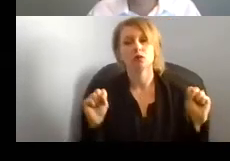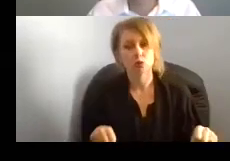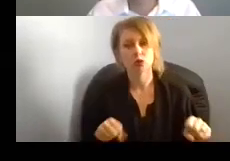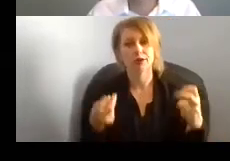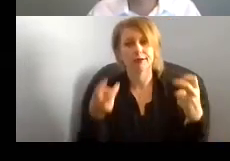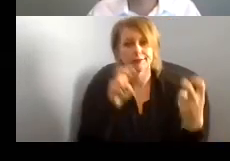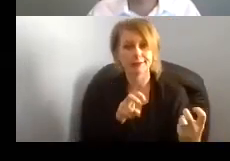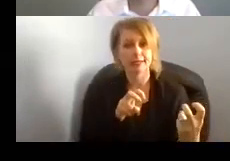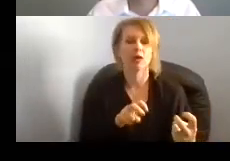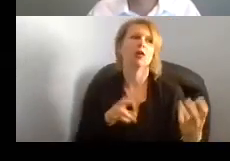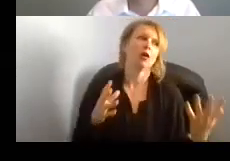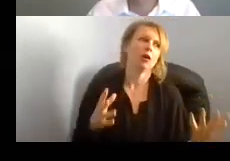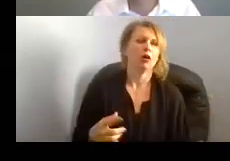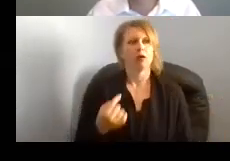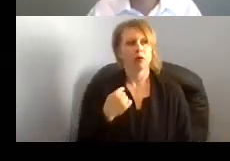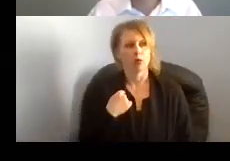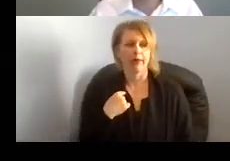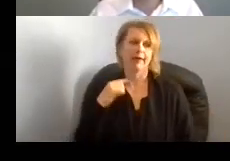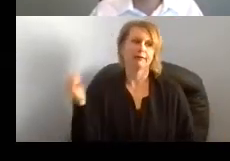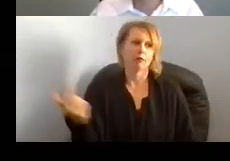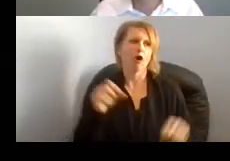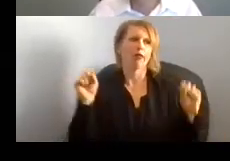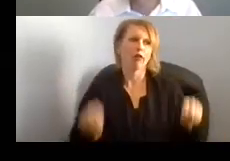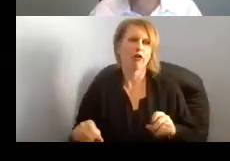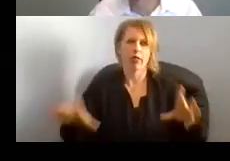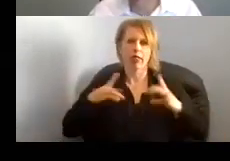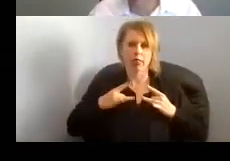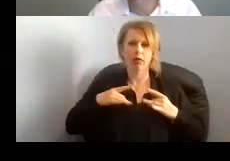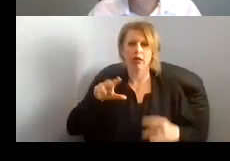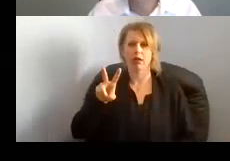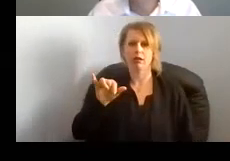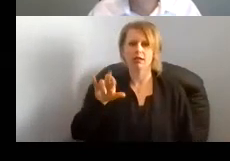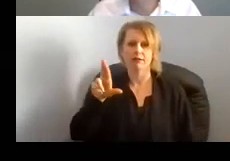vulnerable to the virus and – but they – if they already know that, they’re